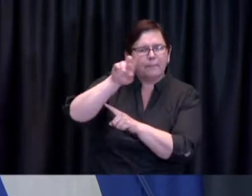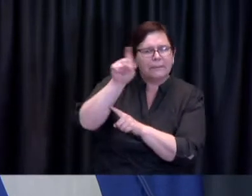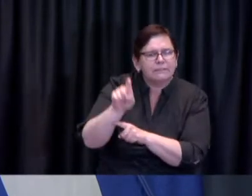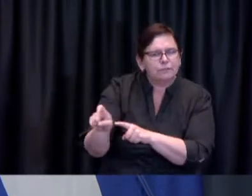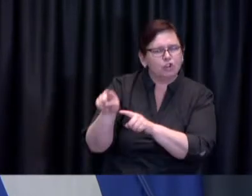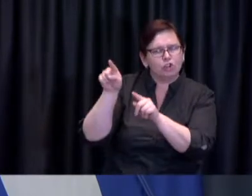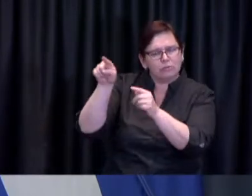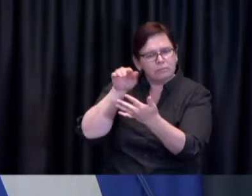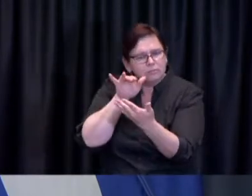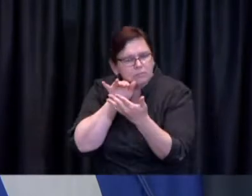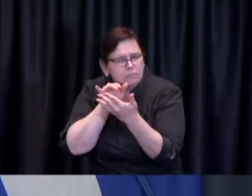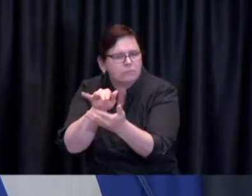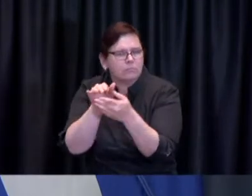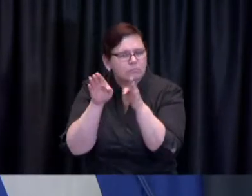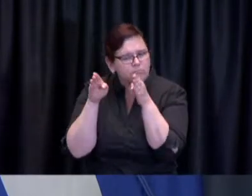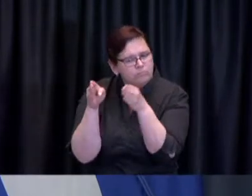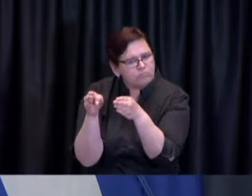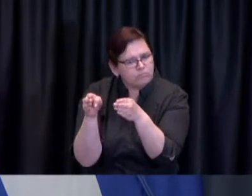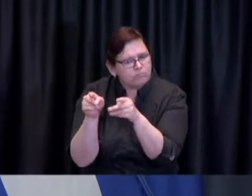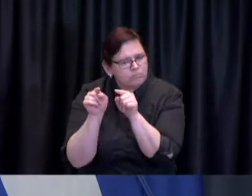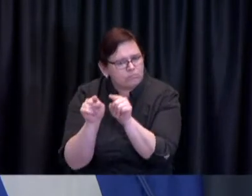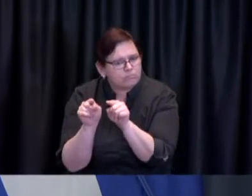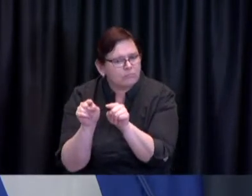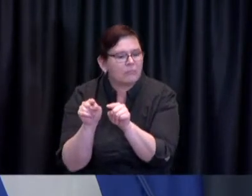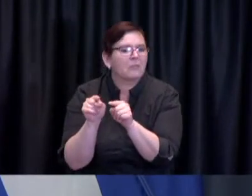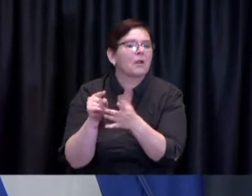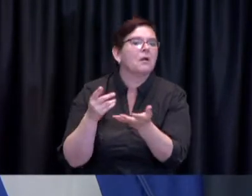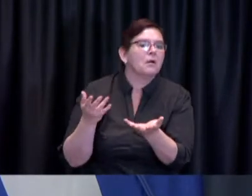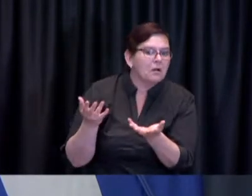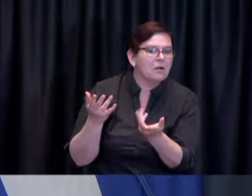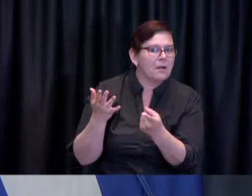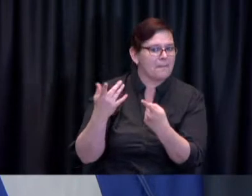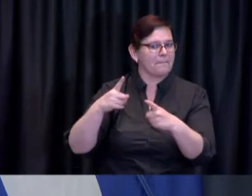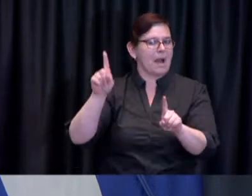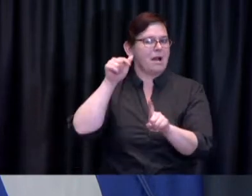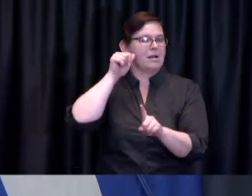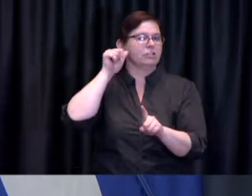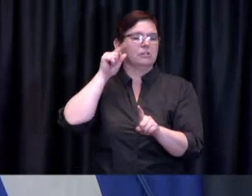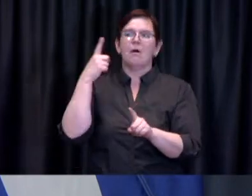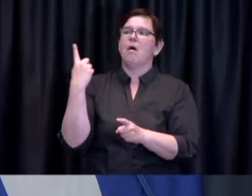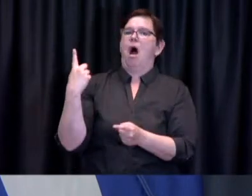and in that respect yesterday there was a study released out of Spain that found the